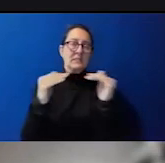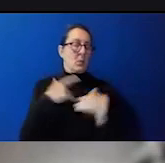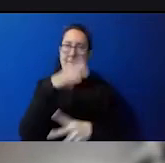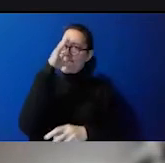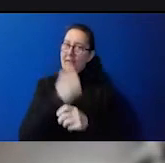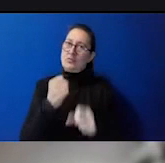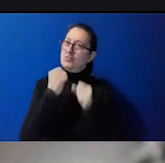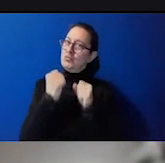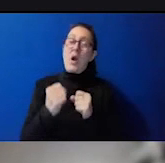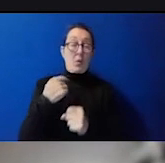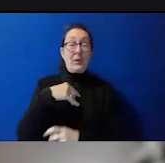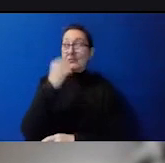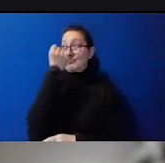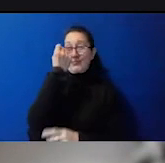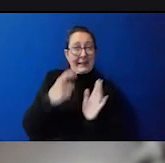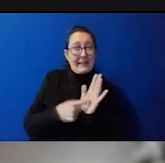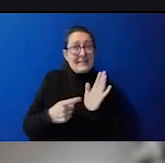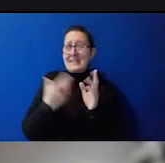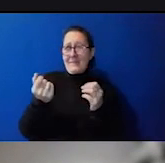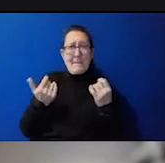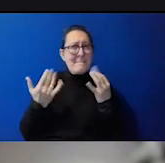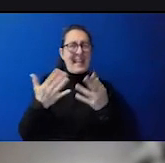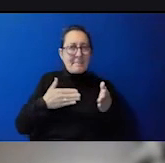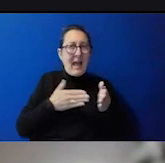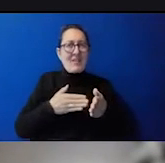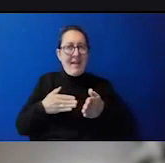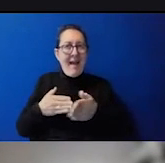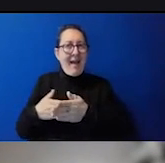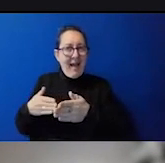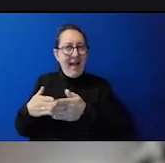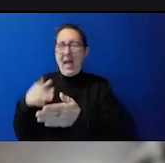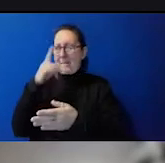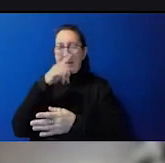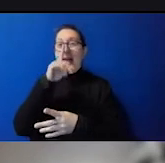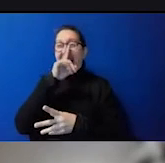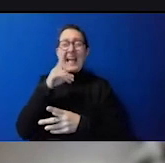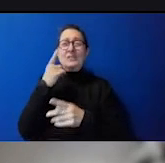to people just being able to talk to a lawyer and get what they need so um if there is some